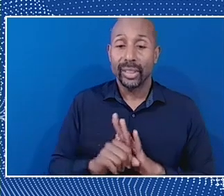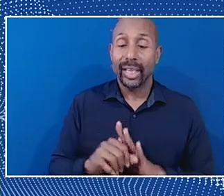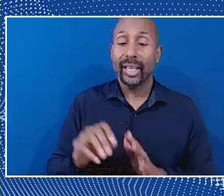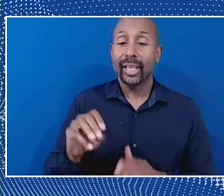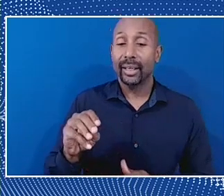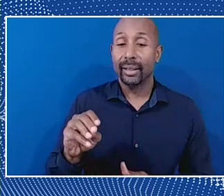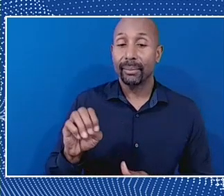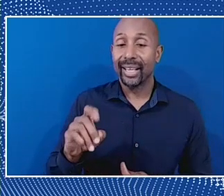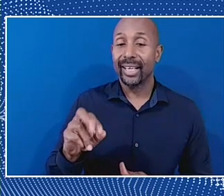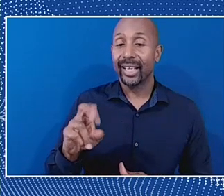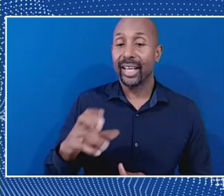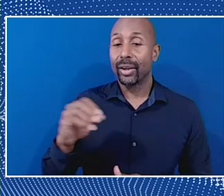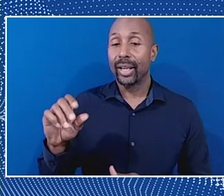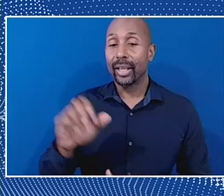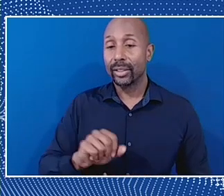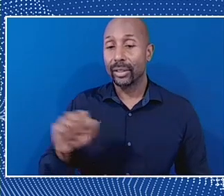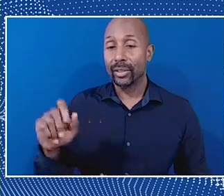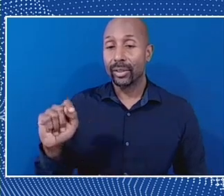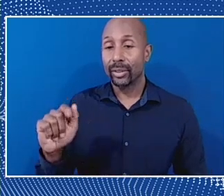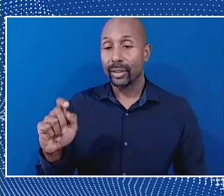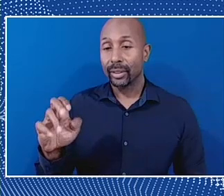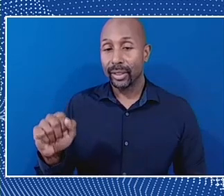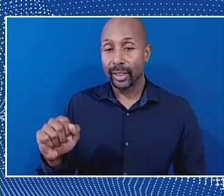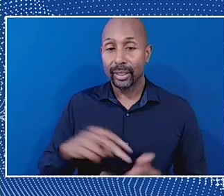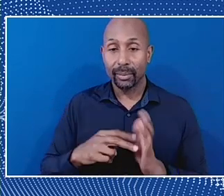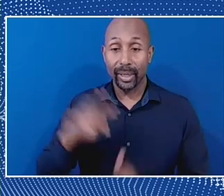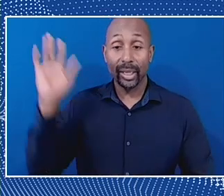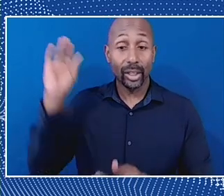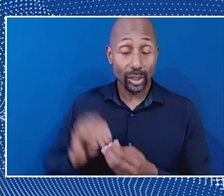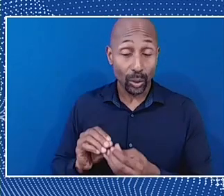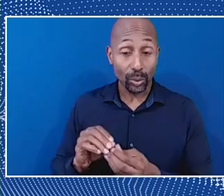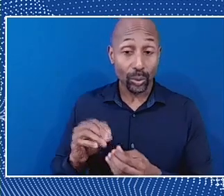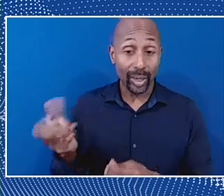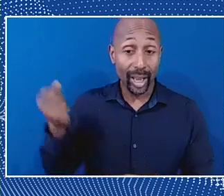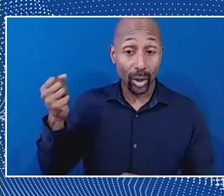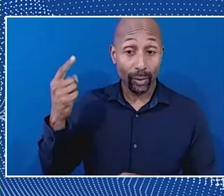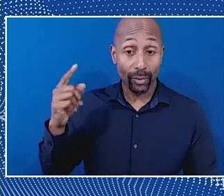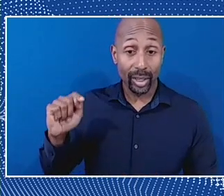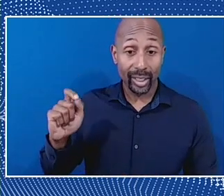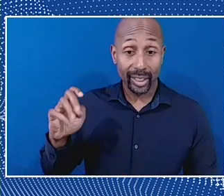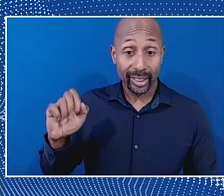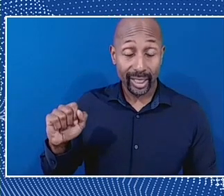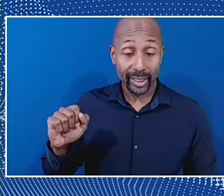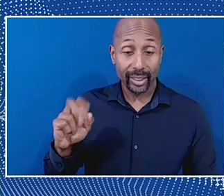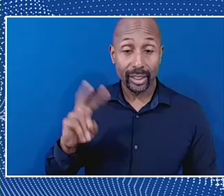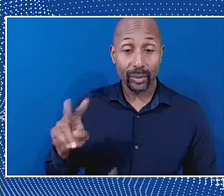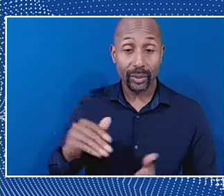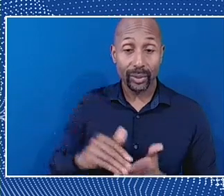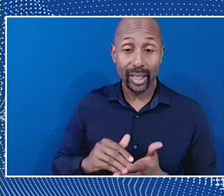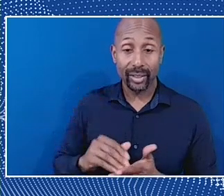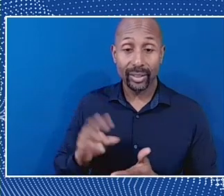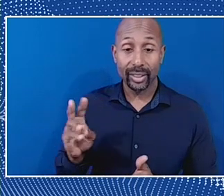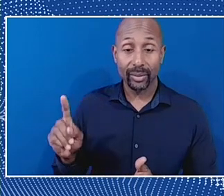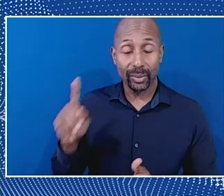amount line taxes of $22,061.28. I am on no welfare programs or any type of